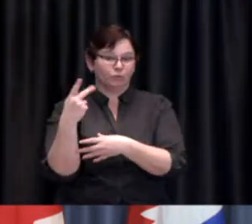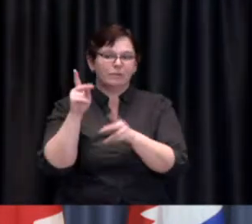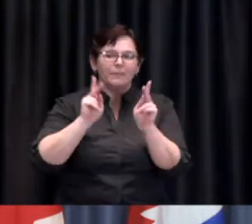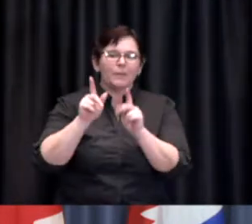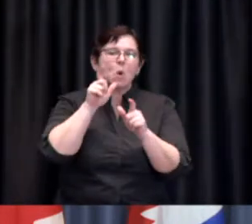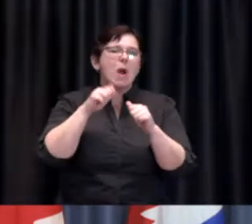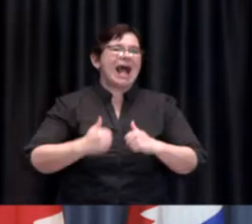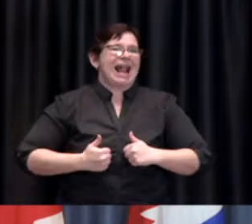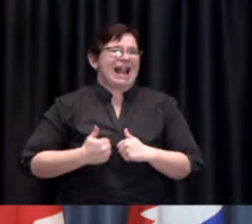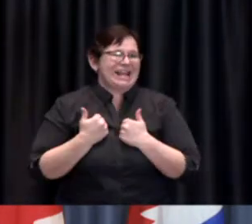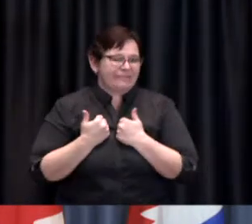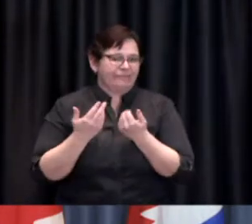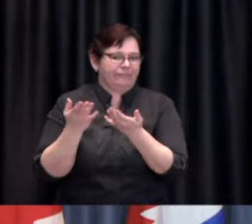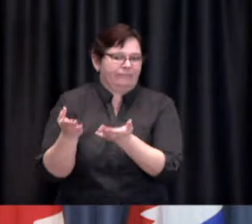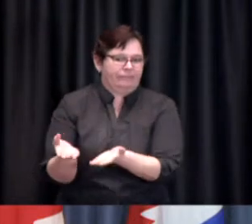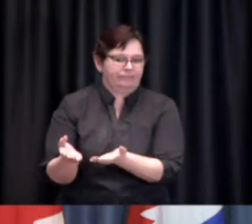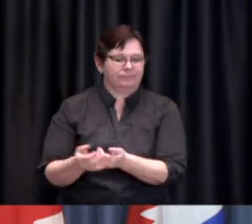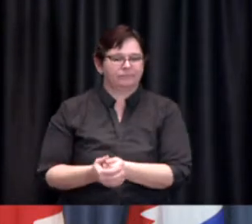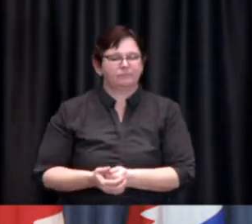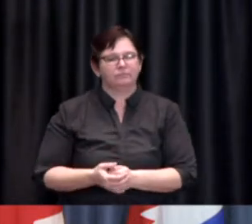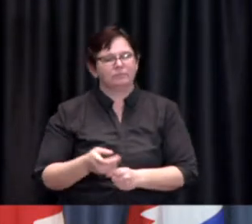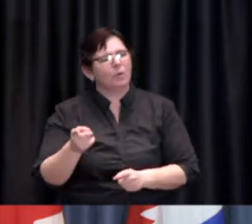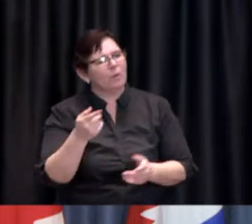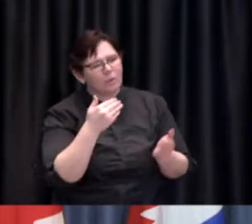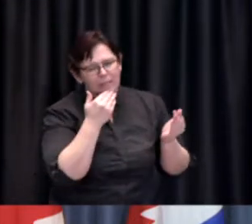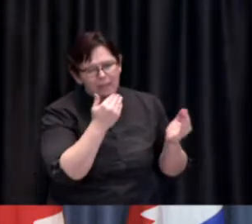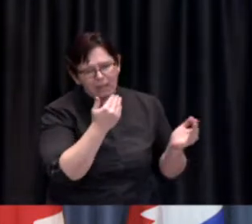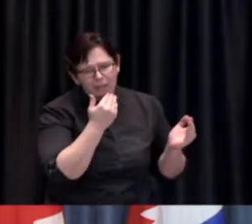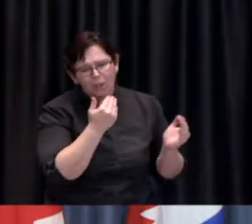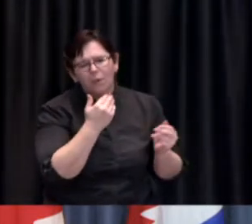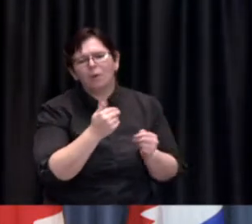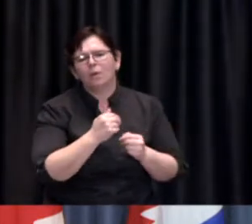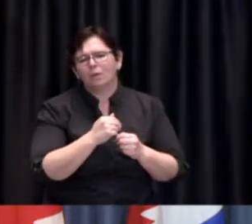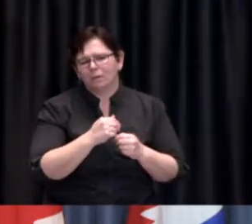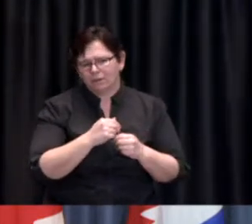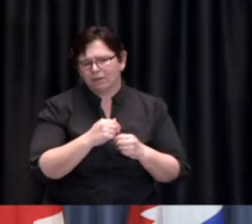Nicole: Okay thank you so much and then my second question is actually also about the shelter system